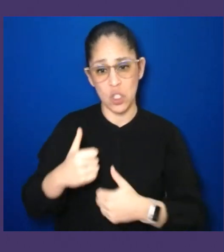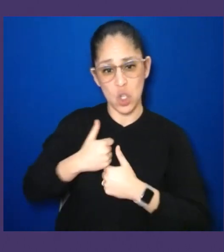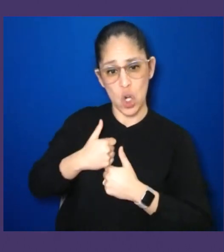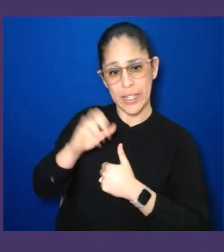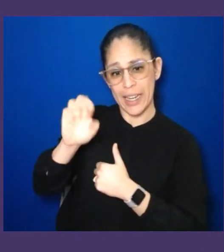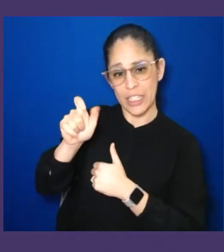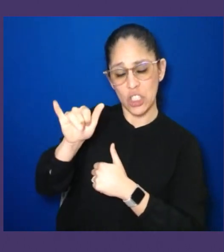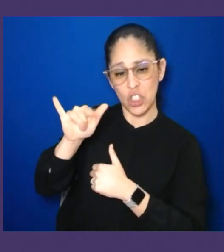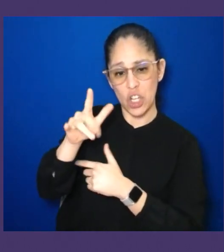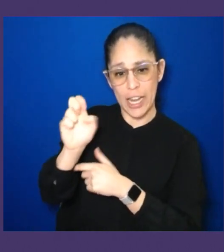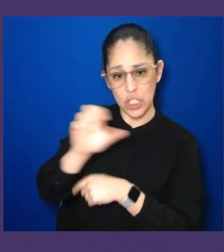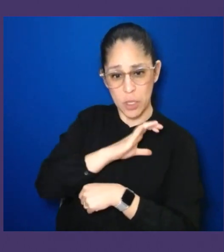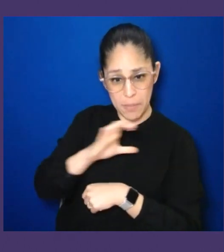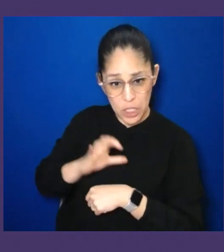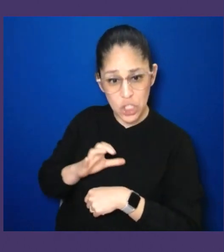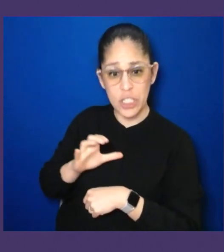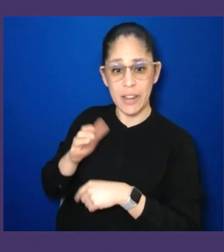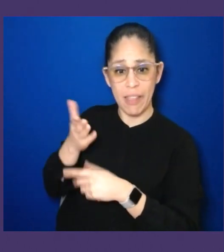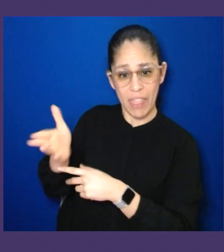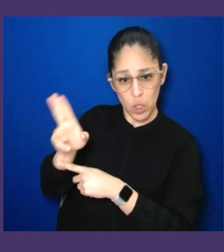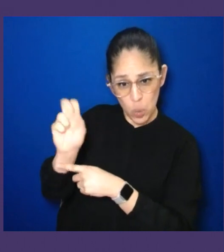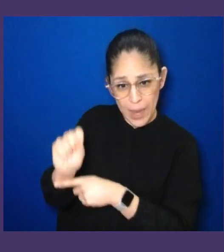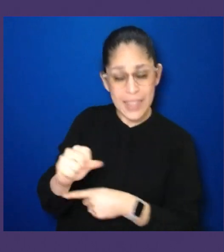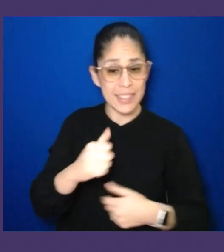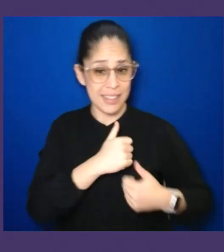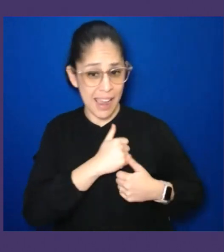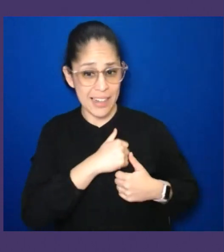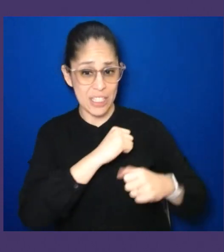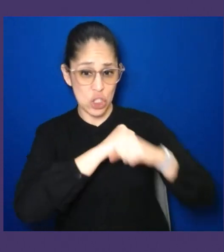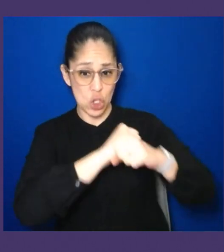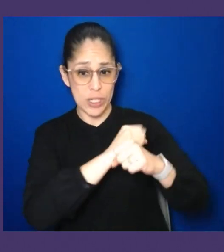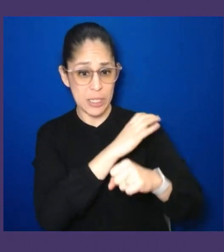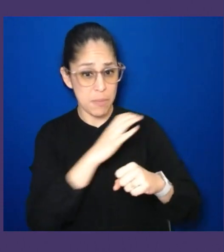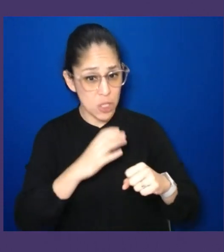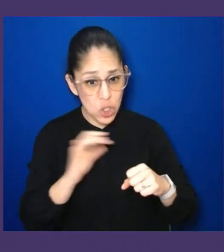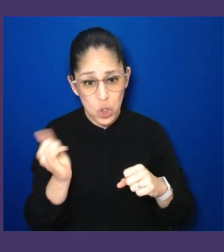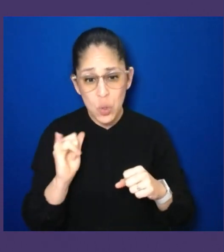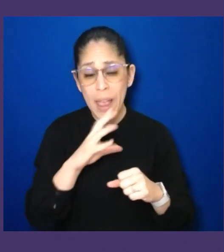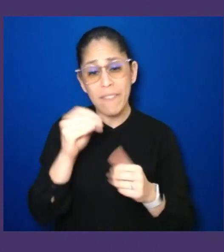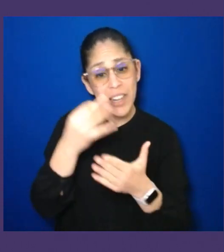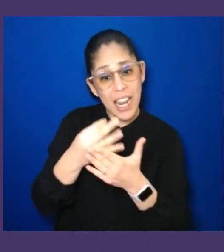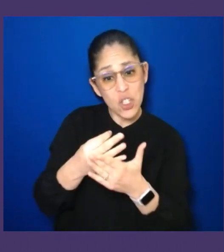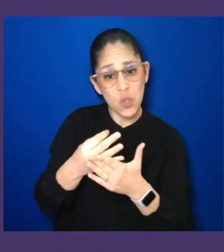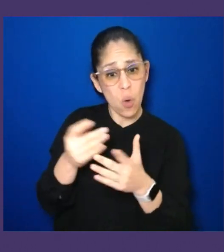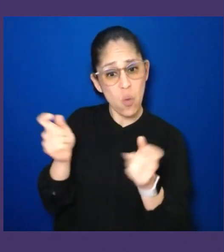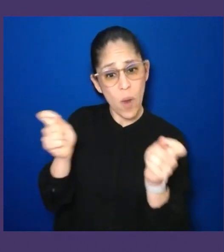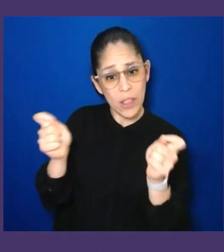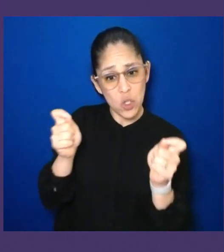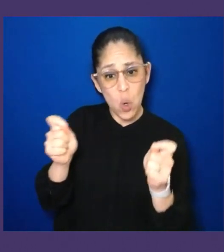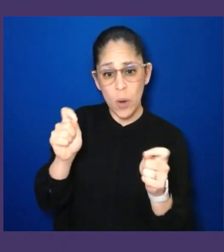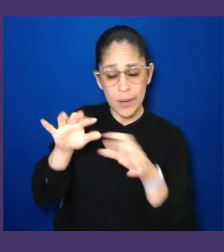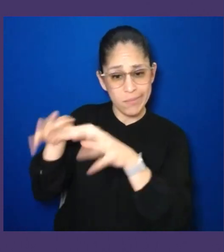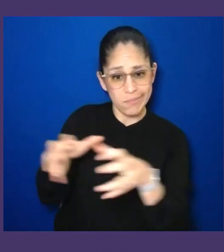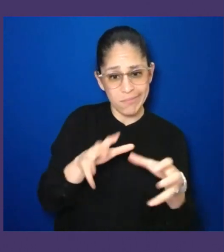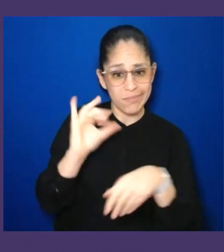to then make rules about transparency around human capital that can include disability to benefit both investors,